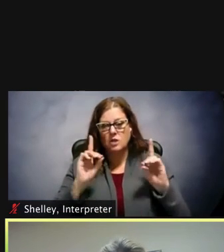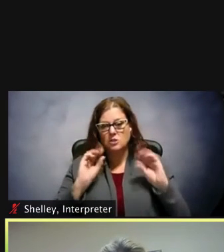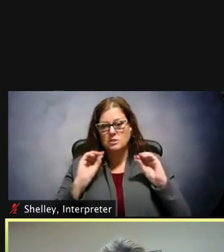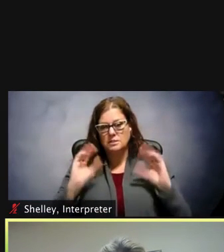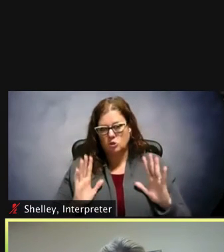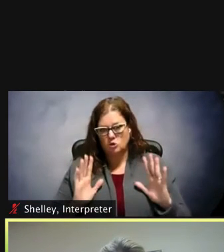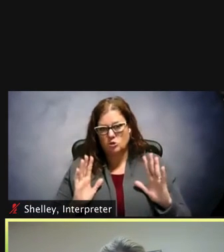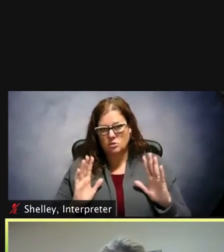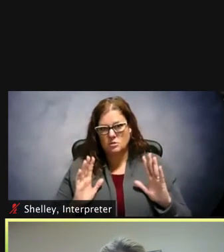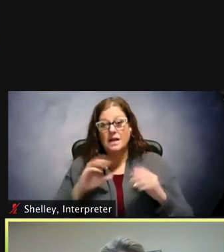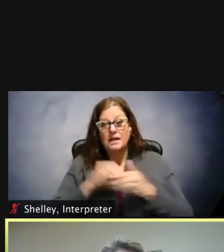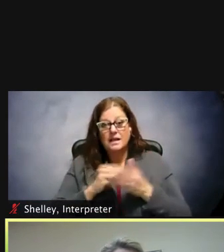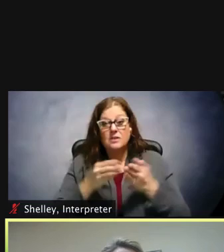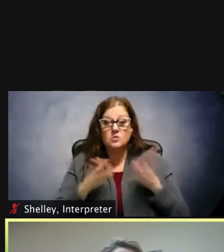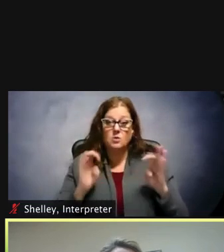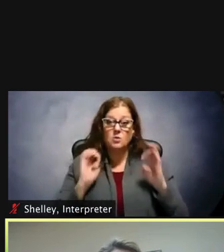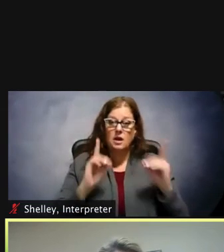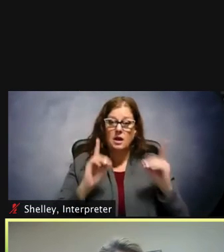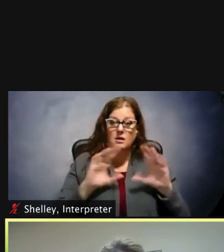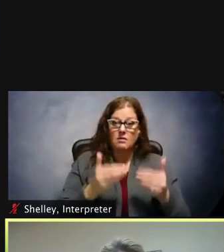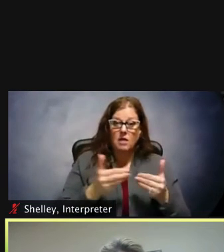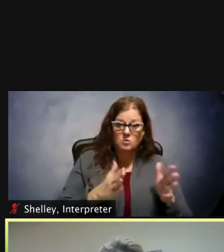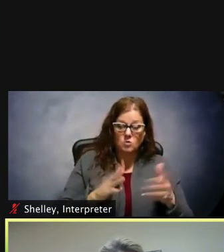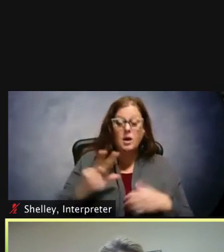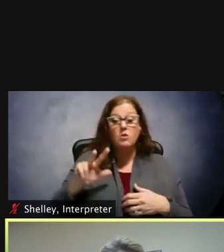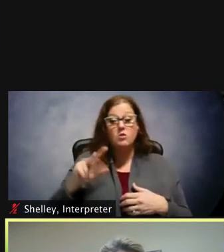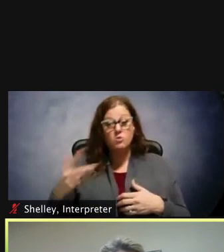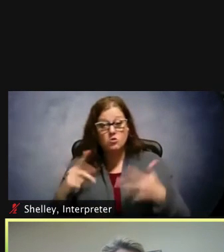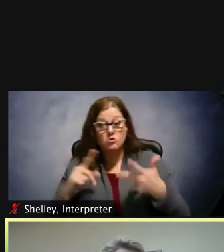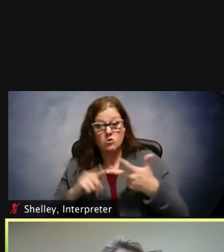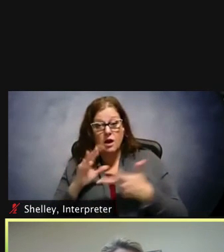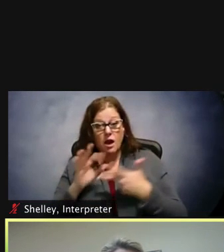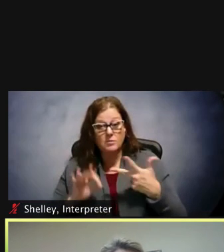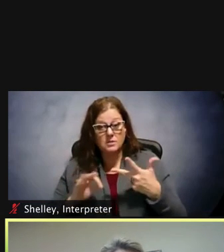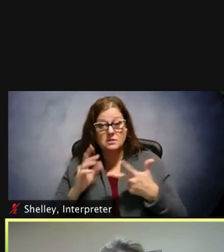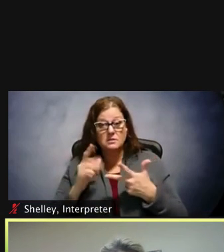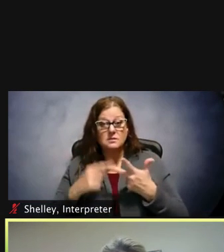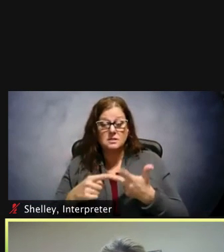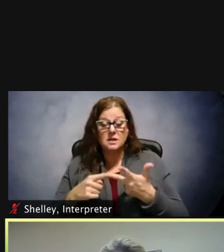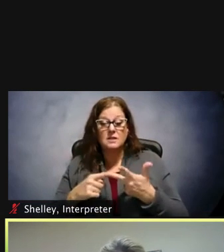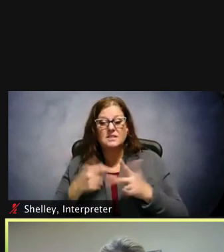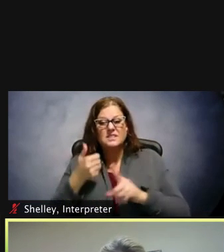gen ed classroom. And then the third option we discussed was being in a self-contained class